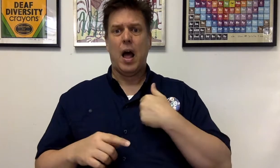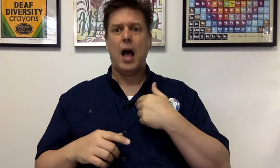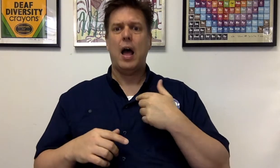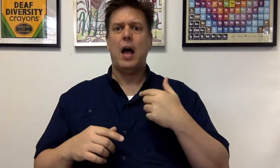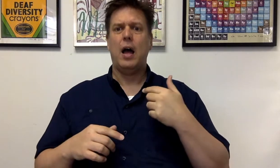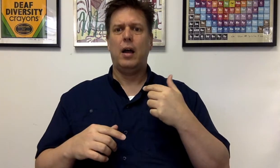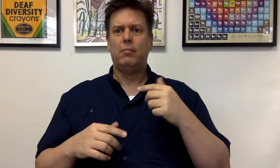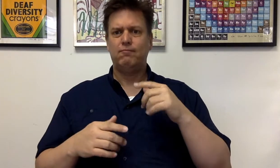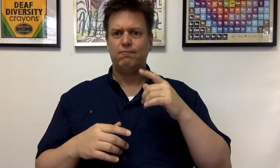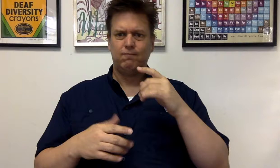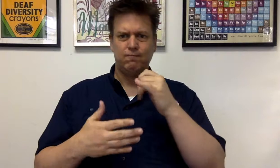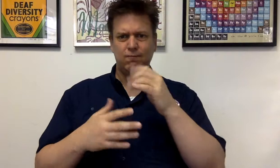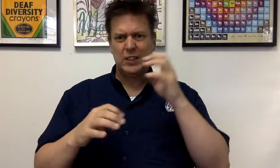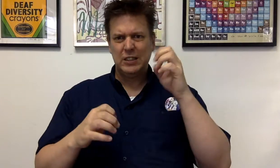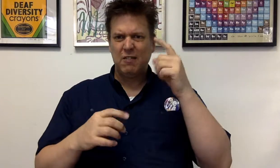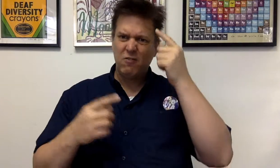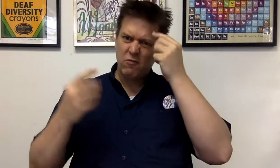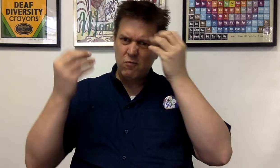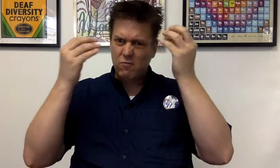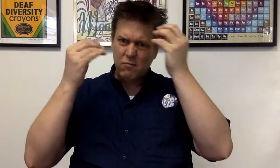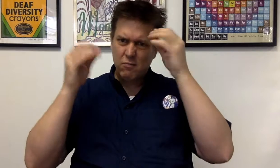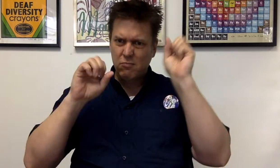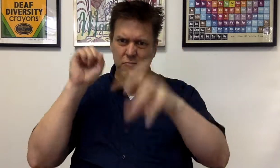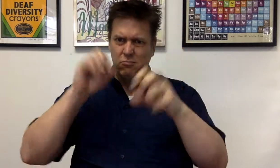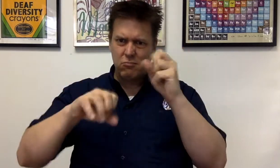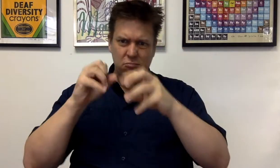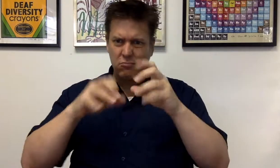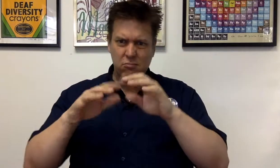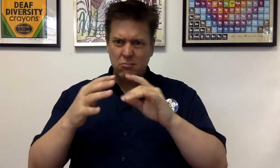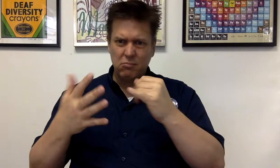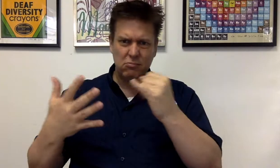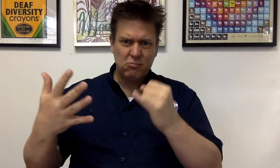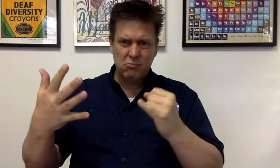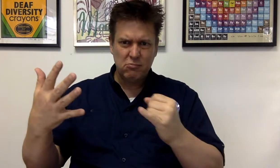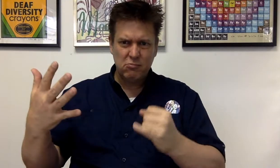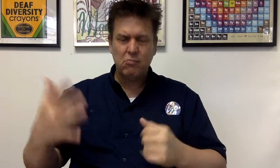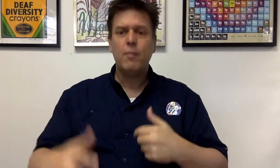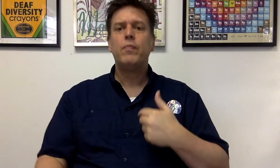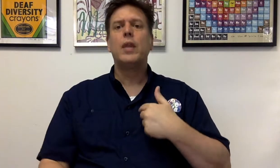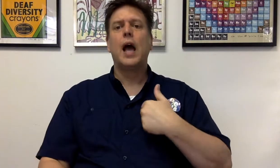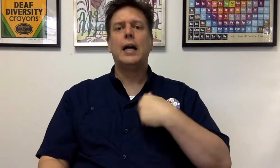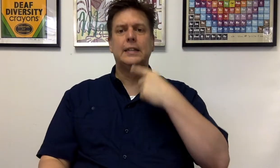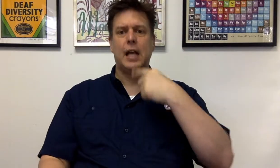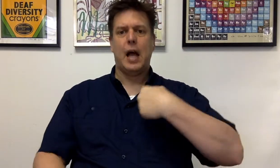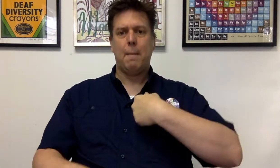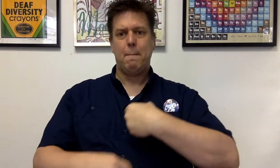the beginning, when I was formulating what I wanted to do and thinking about